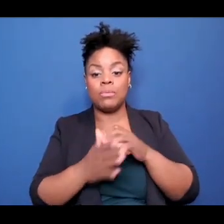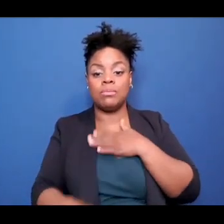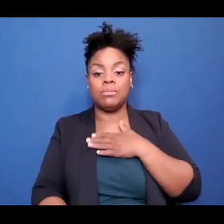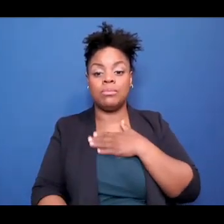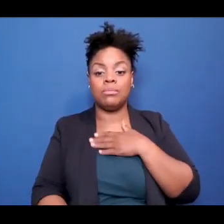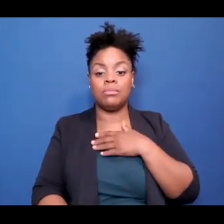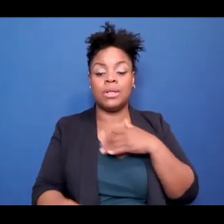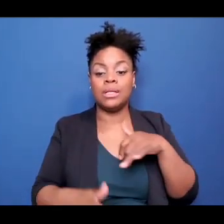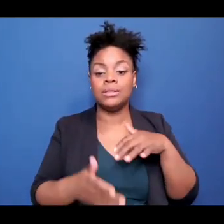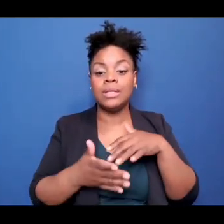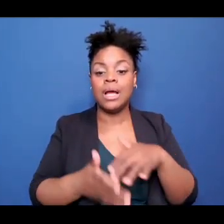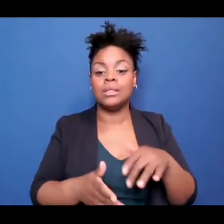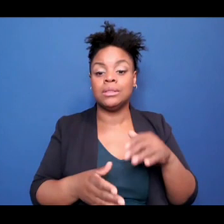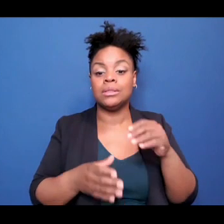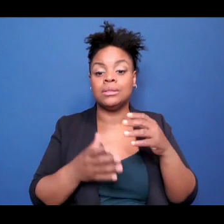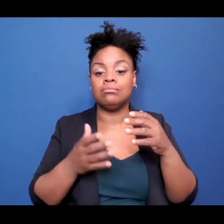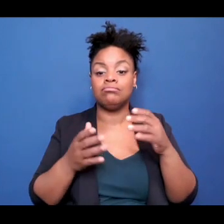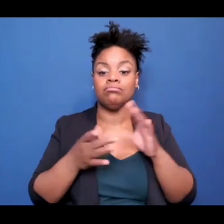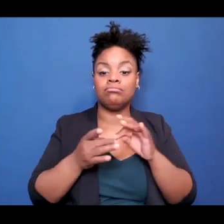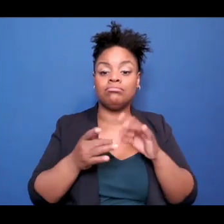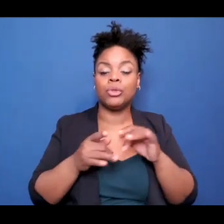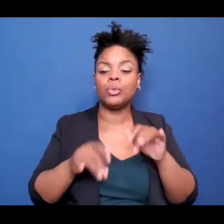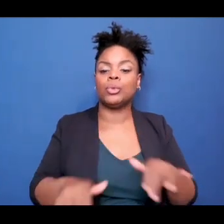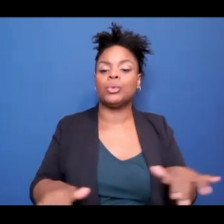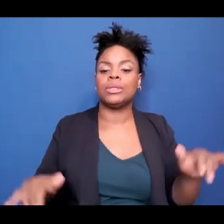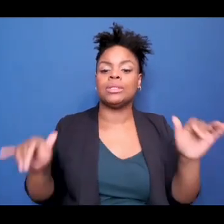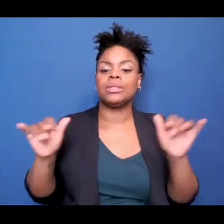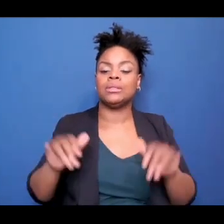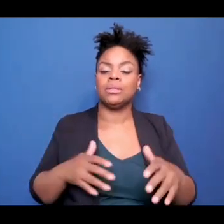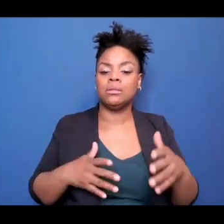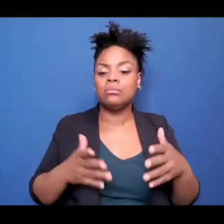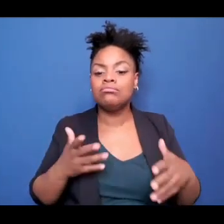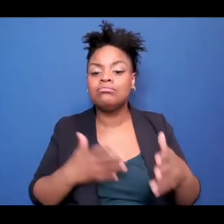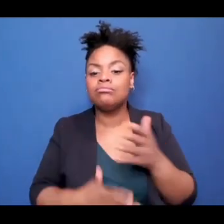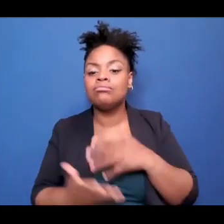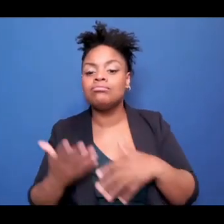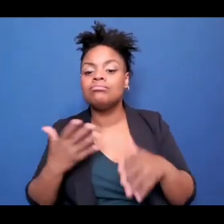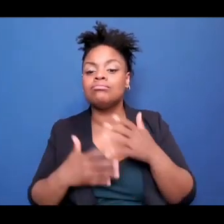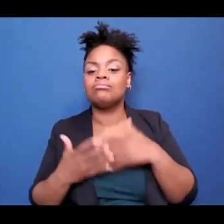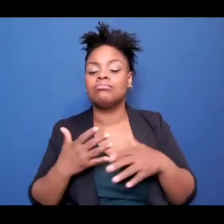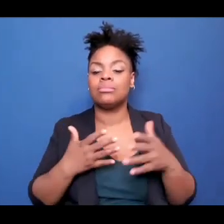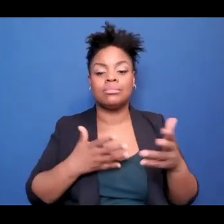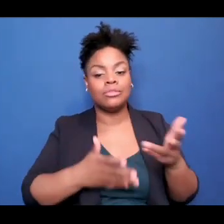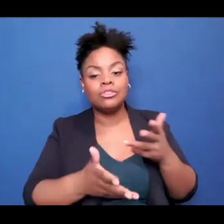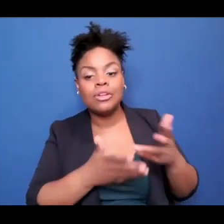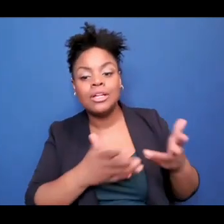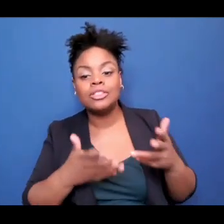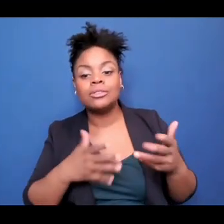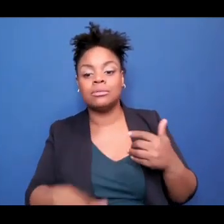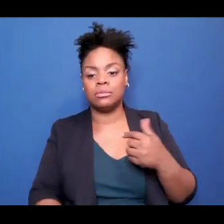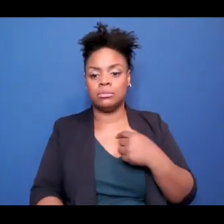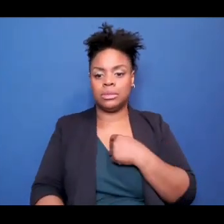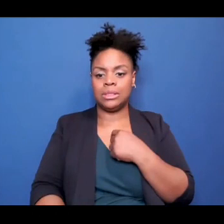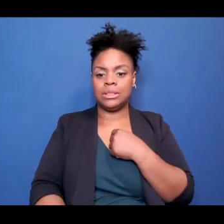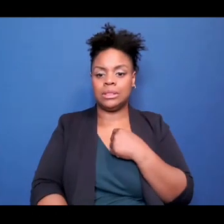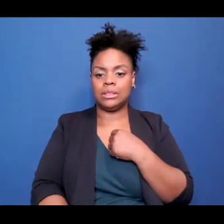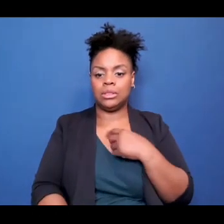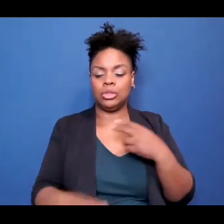NEW YORK CITY STUDY OF RACISM AND HEALTH REPORTED, YOU KNOW, THEY'RE THE MORE ROUTINE INTER PERSONAL KINDS OF INTERACTIONS THAT TELL BLACK